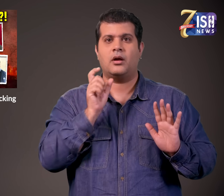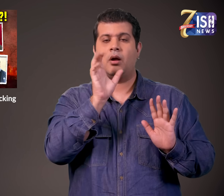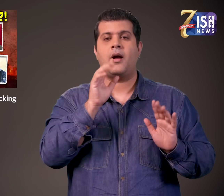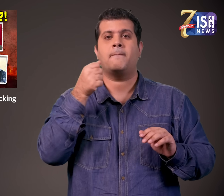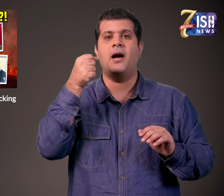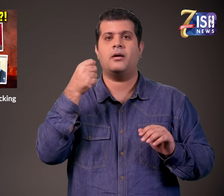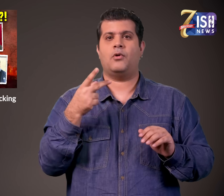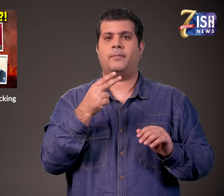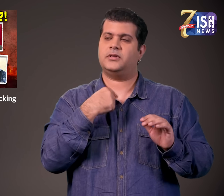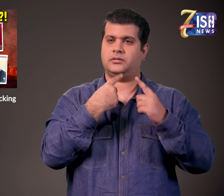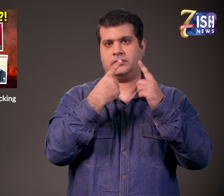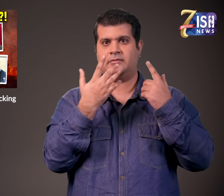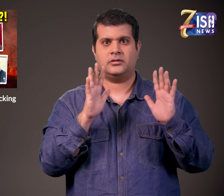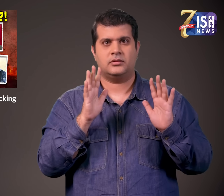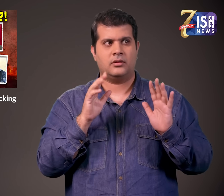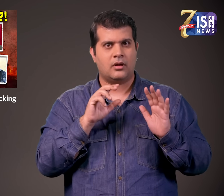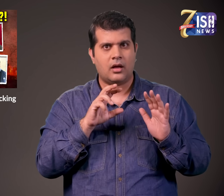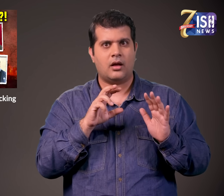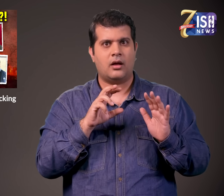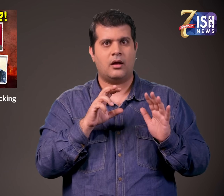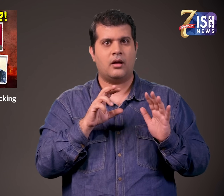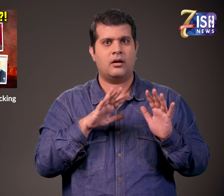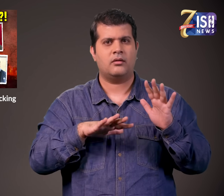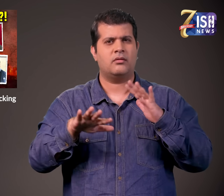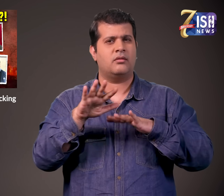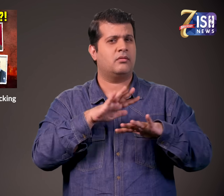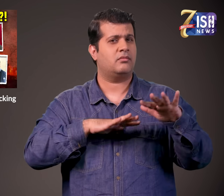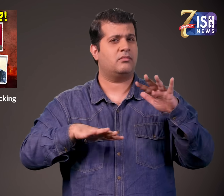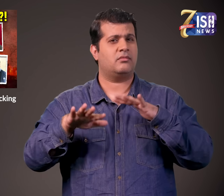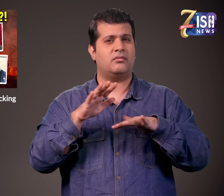All discussions were done with Madam Surgeon. Interesting!